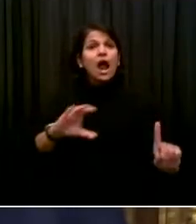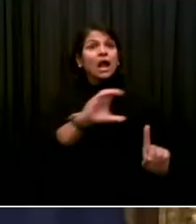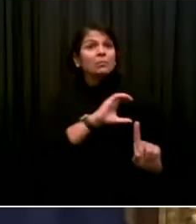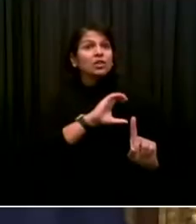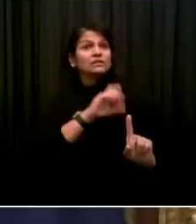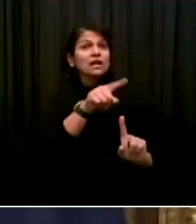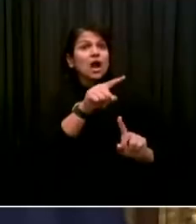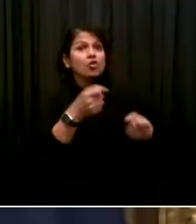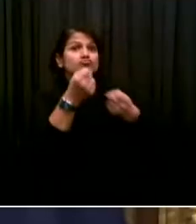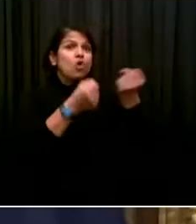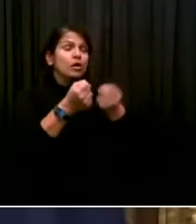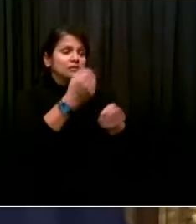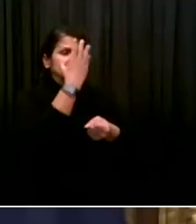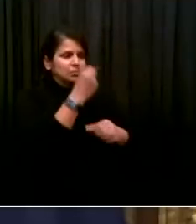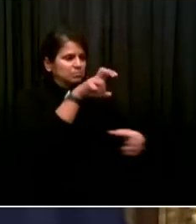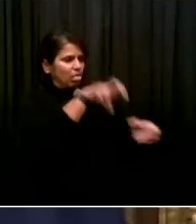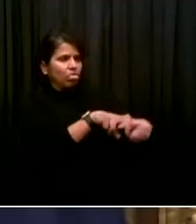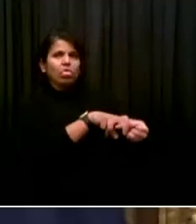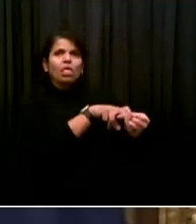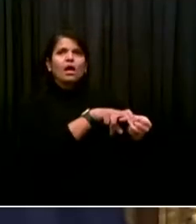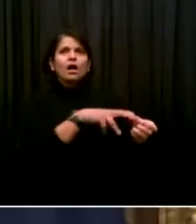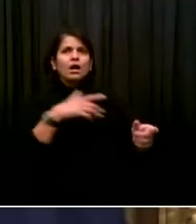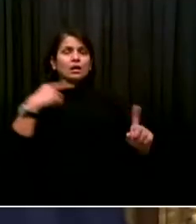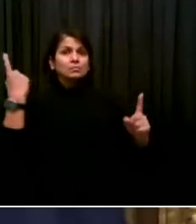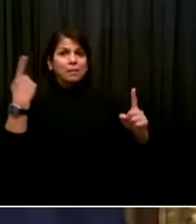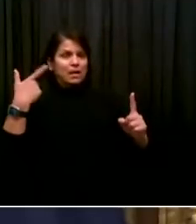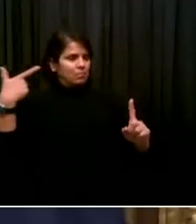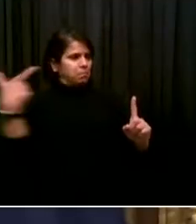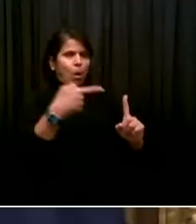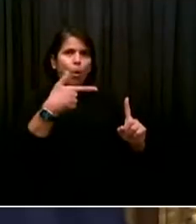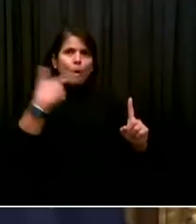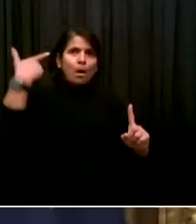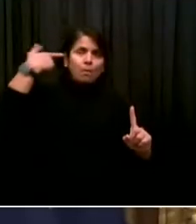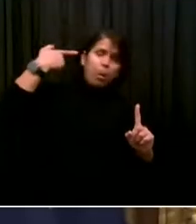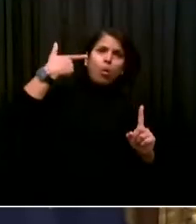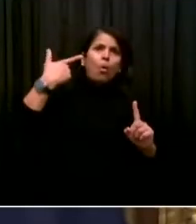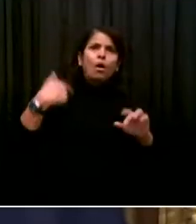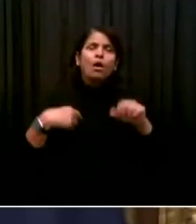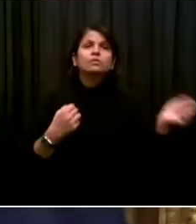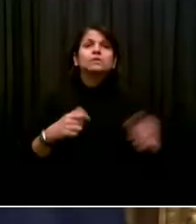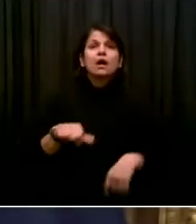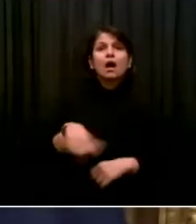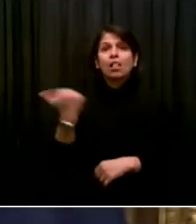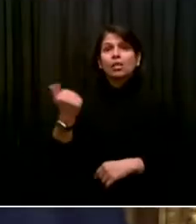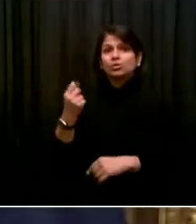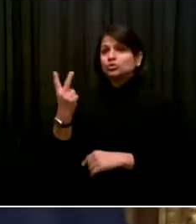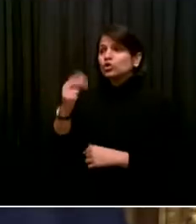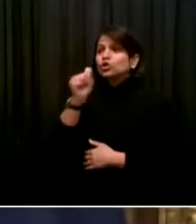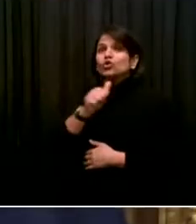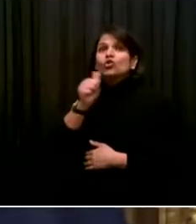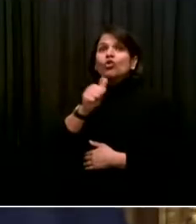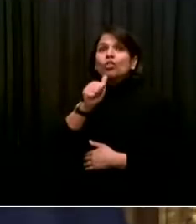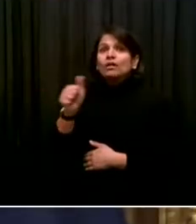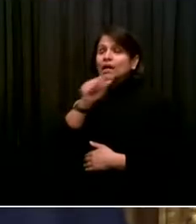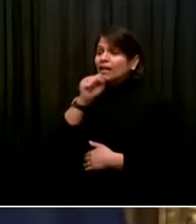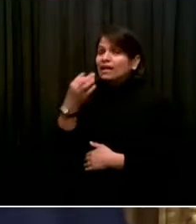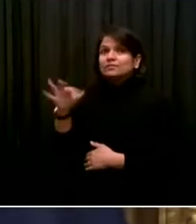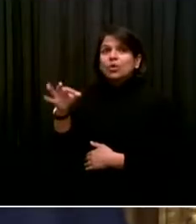R. IN HIS OWN CAR I HAVE MET WITH THE MOTHER OF A 19 YEAR OLD